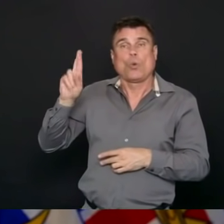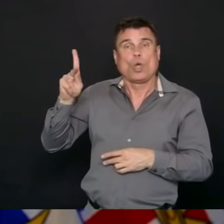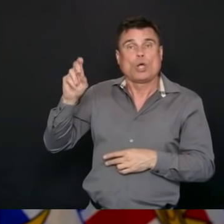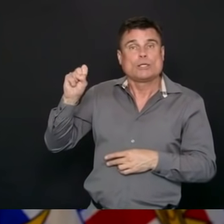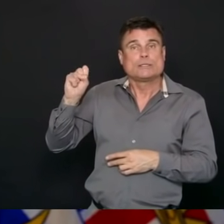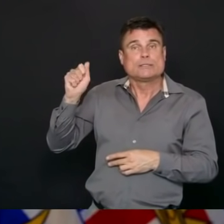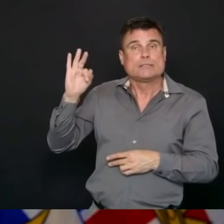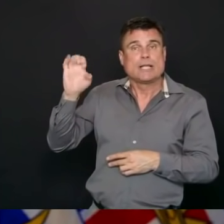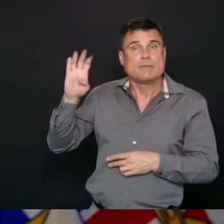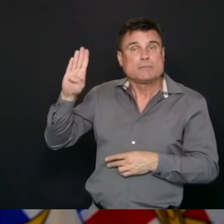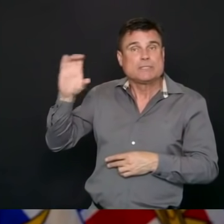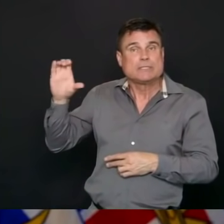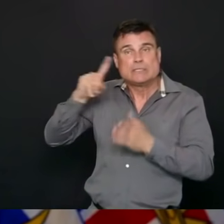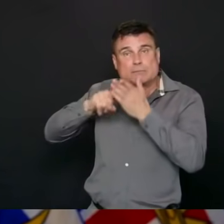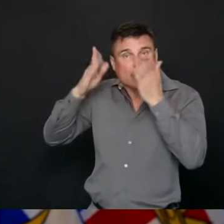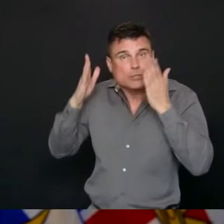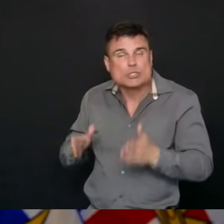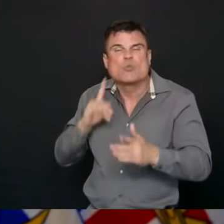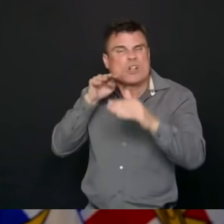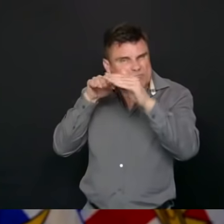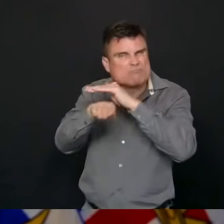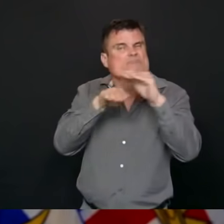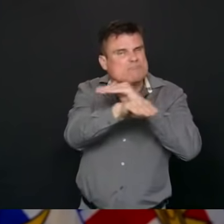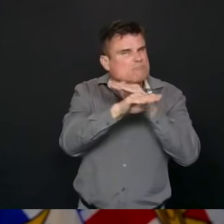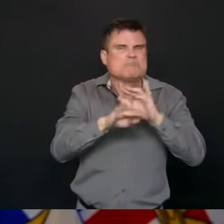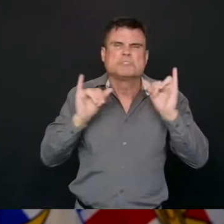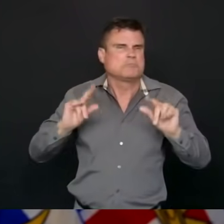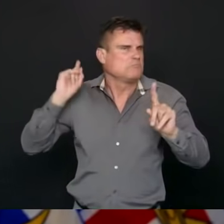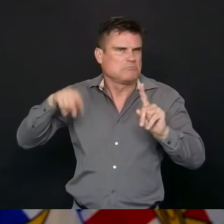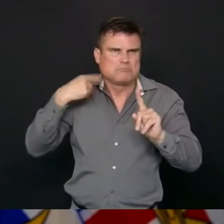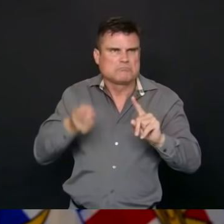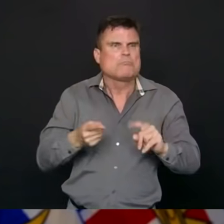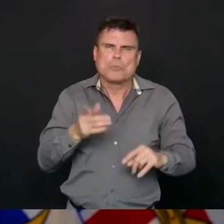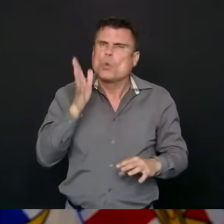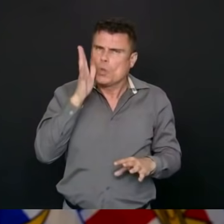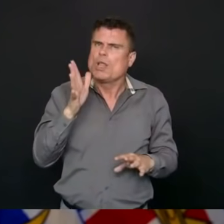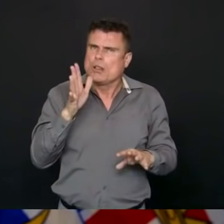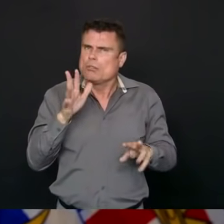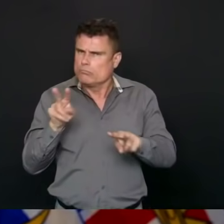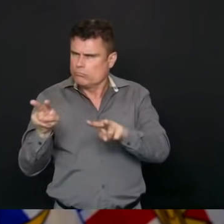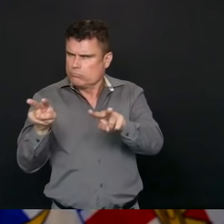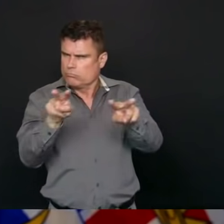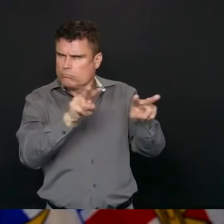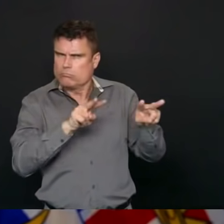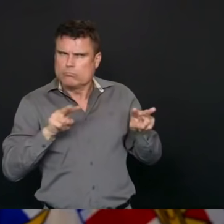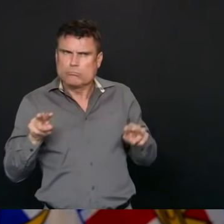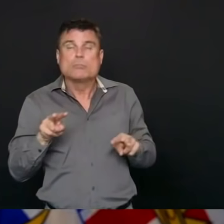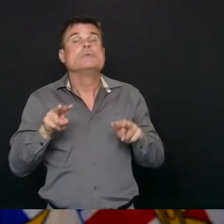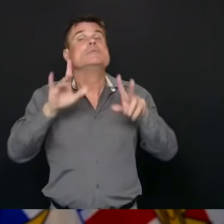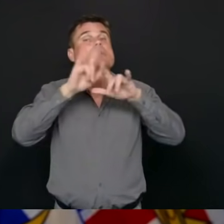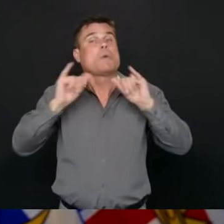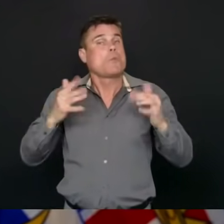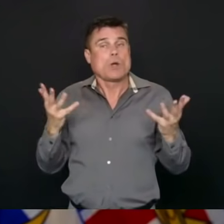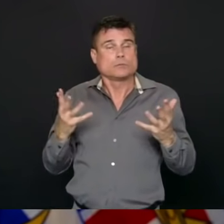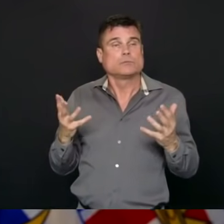is. Sectors. There will also be a complaints based